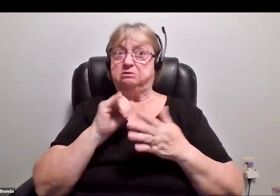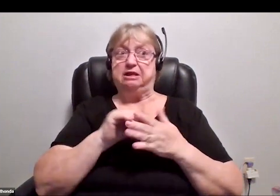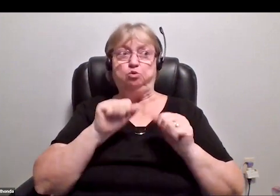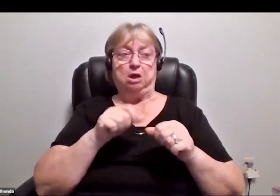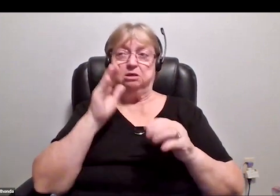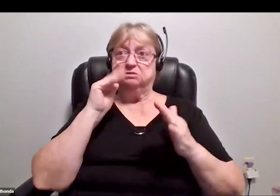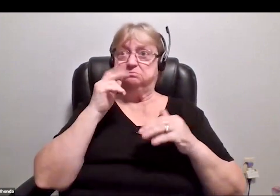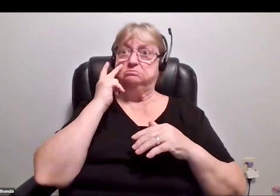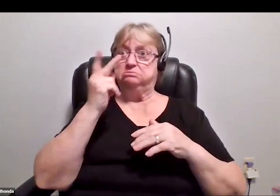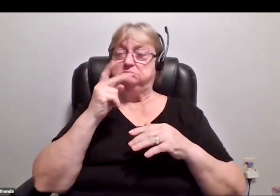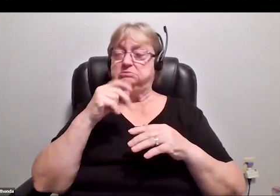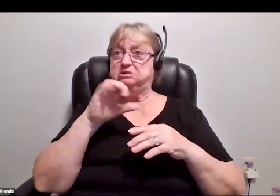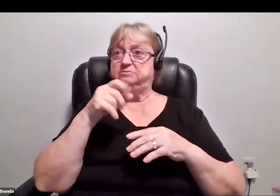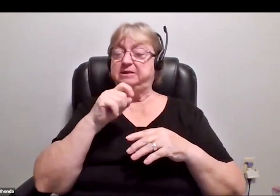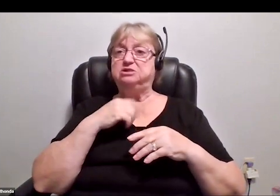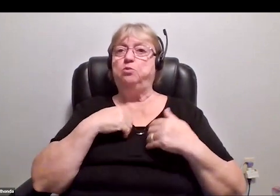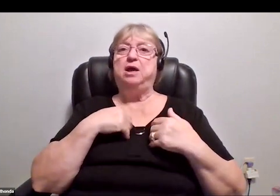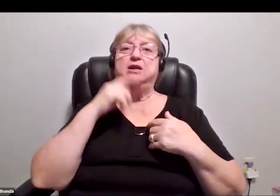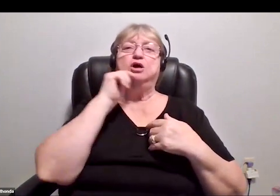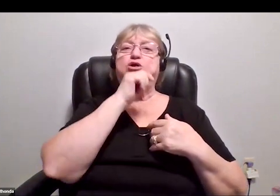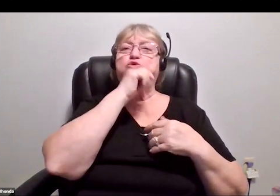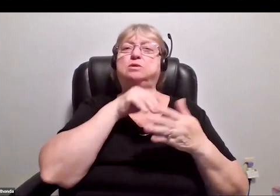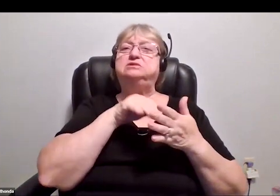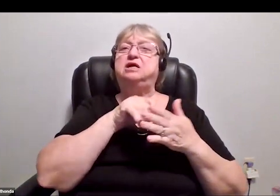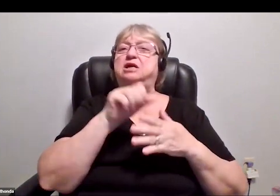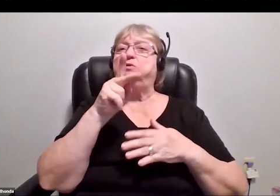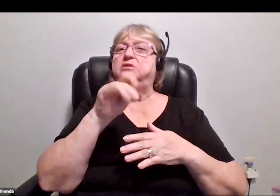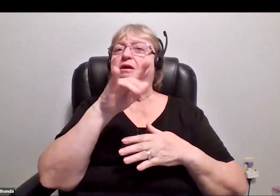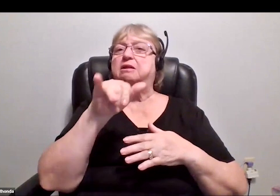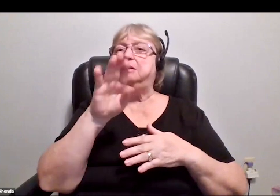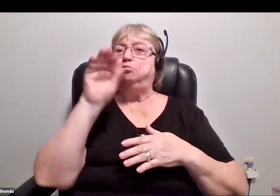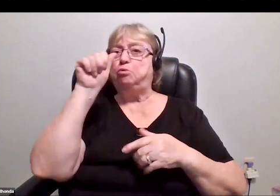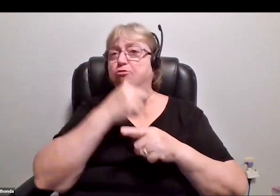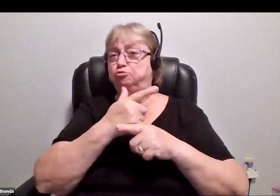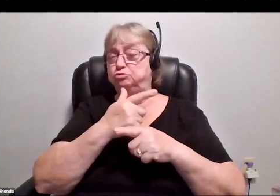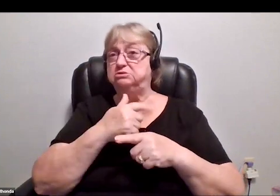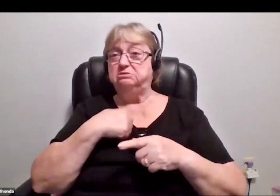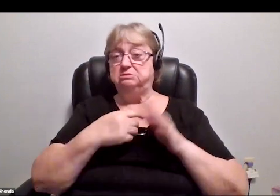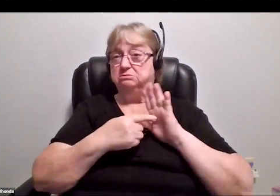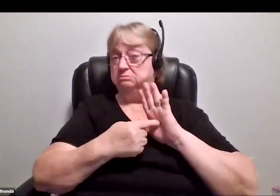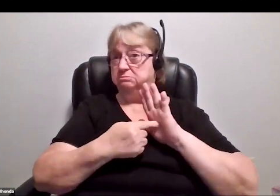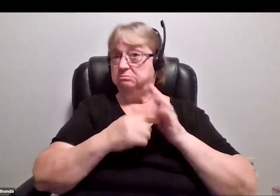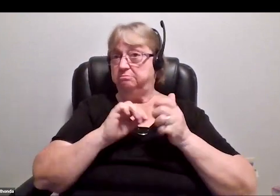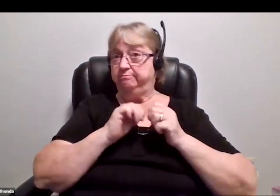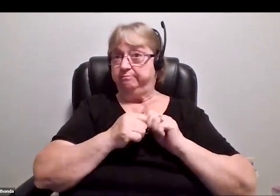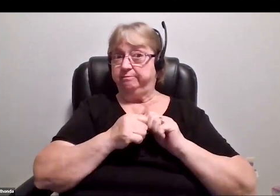The win study with the Kelly brothers has been a demonstration of how it is to come back down